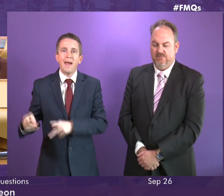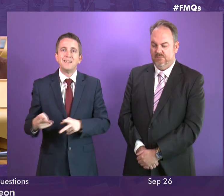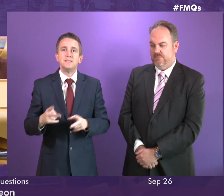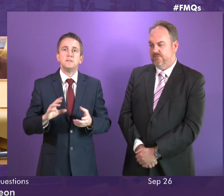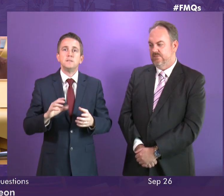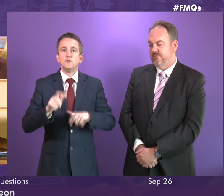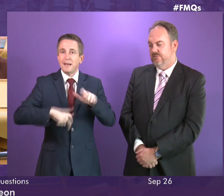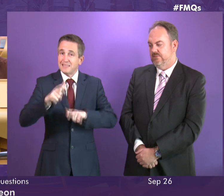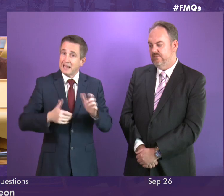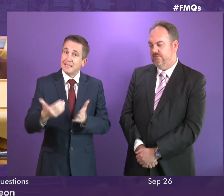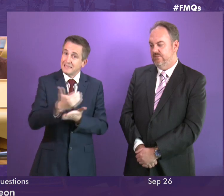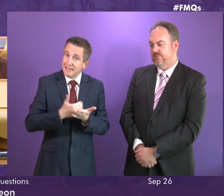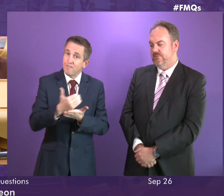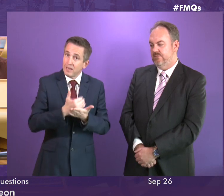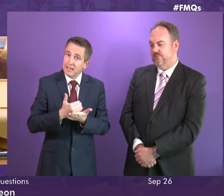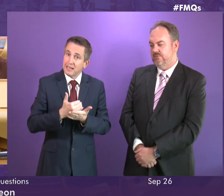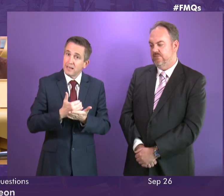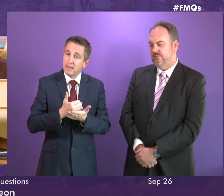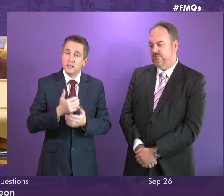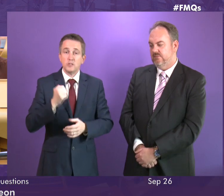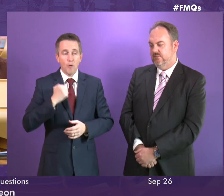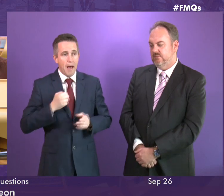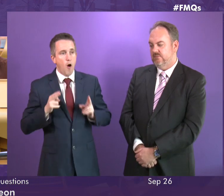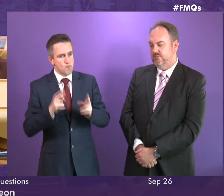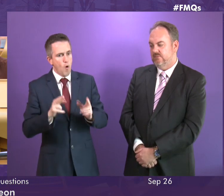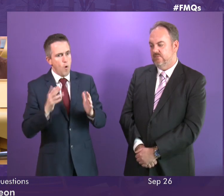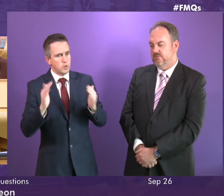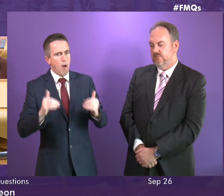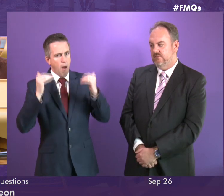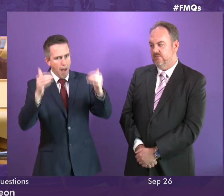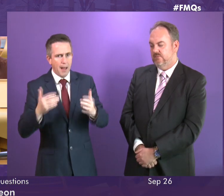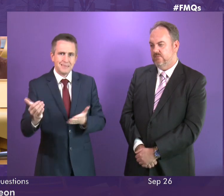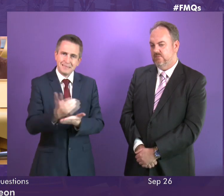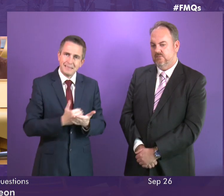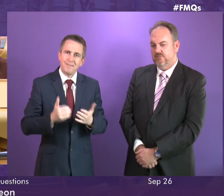cycling safer and to make our roads as safe as possible. We will continue to listen to